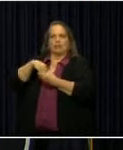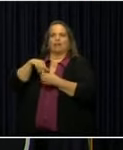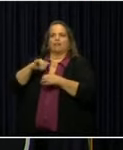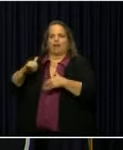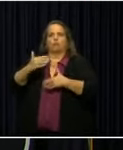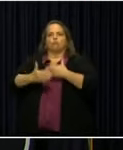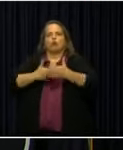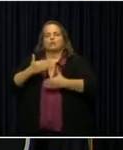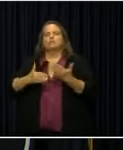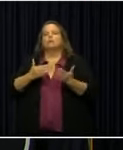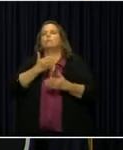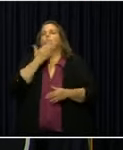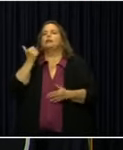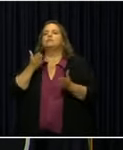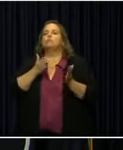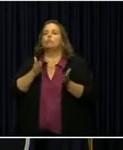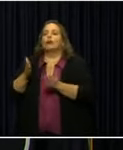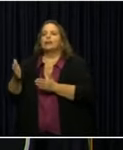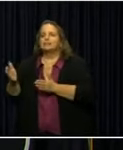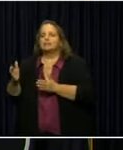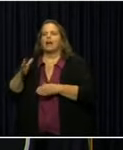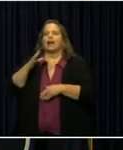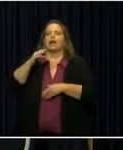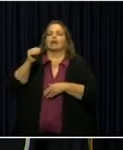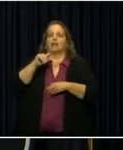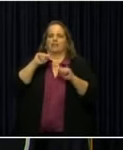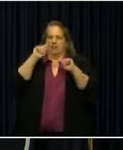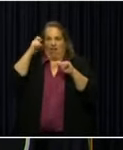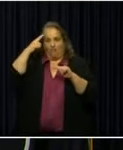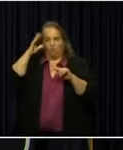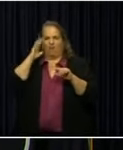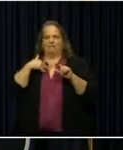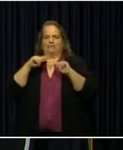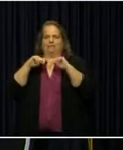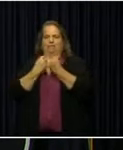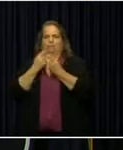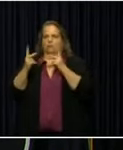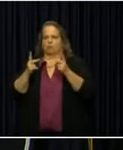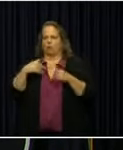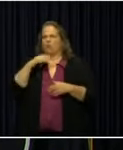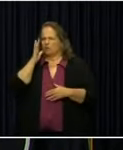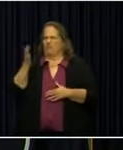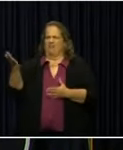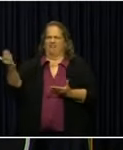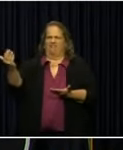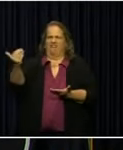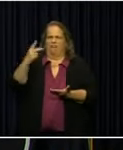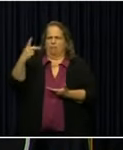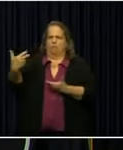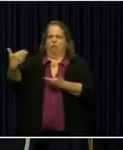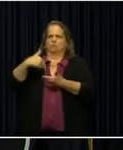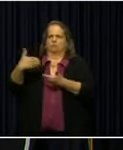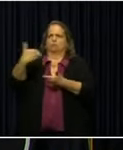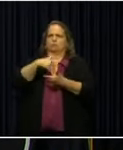ST. LOUIS. BUT THIS IS THE FUTURE SPIKE. SO WHAT WE DON'T WANT TO DO IS